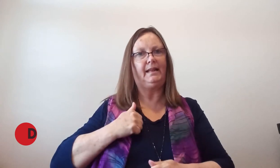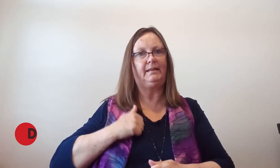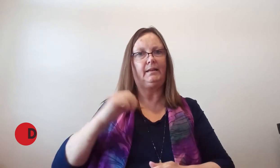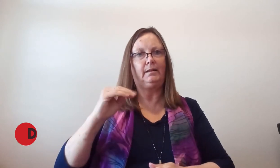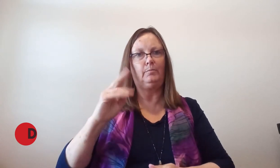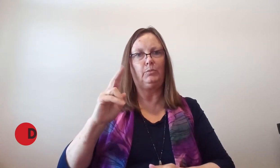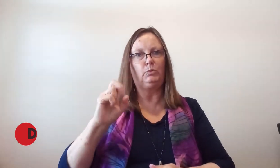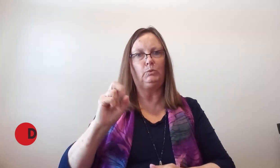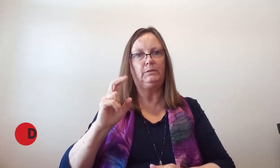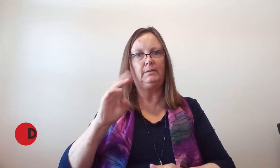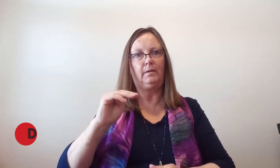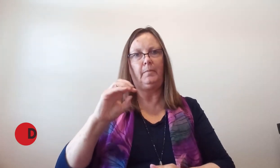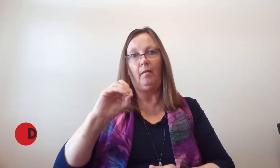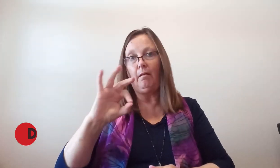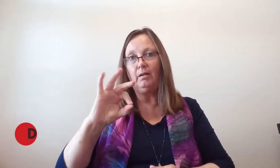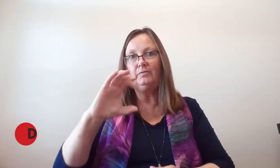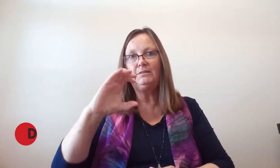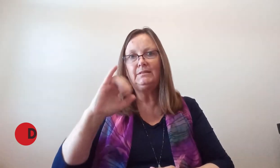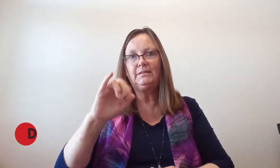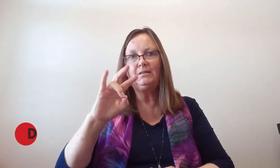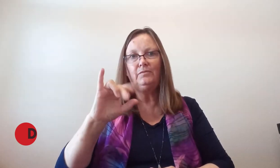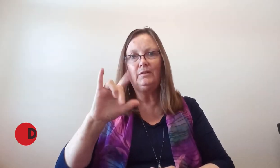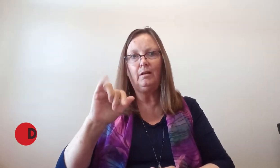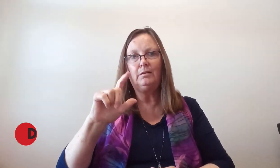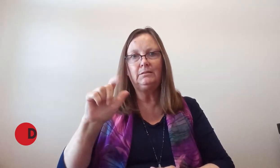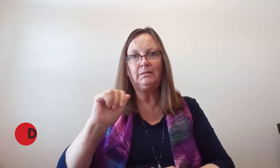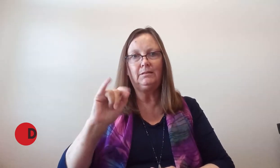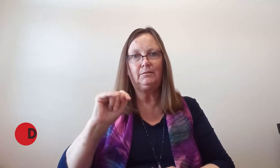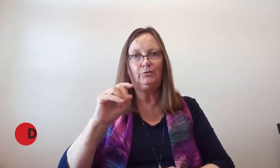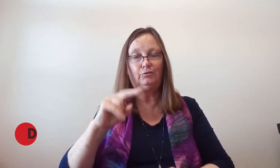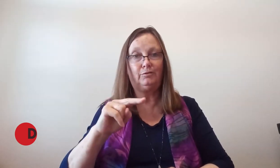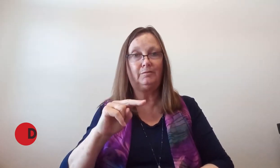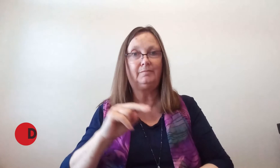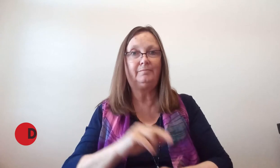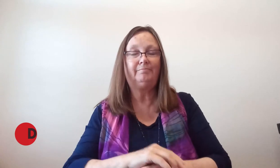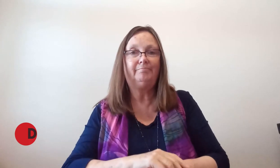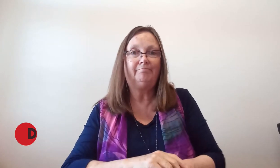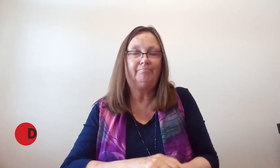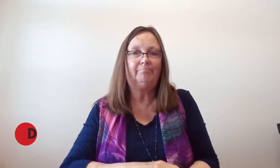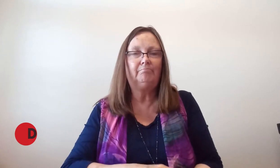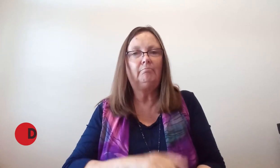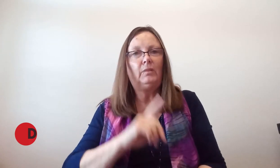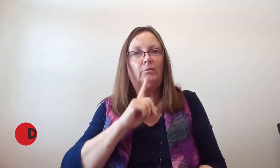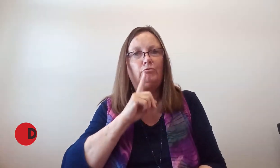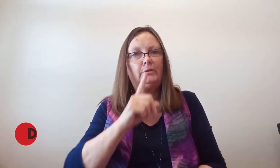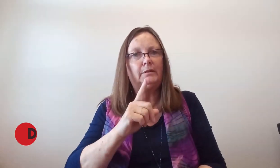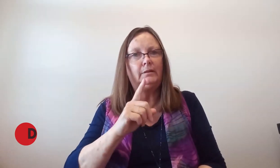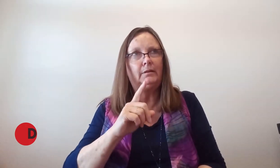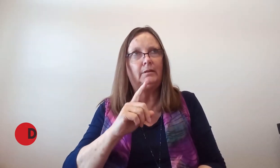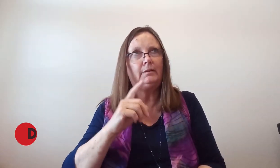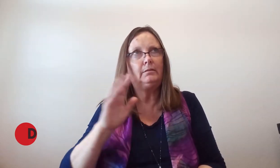there is now a display at the Canadian Museum of Civilization.